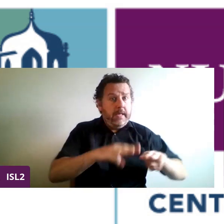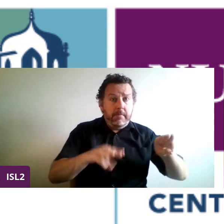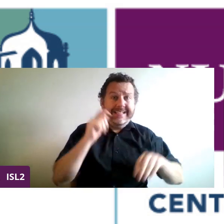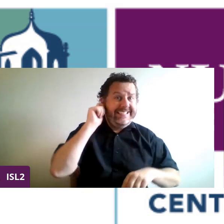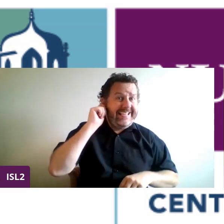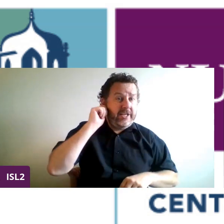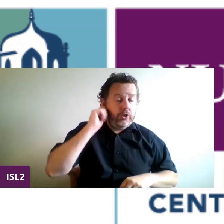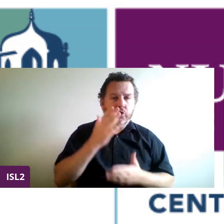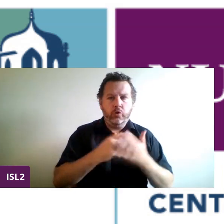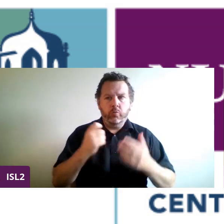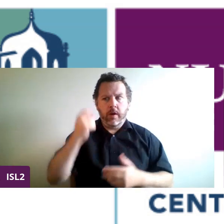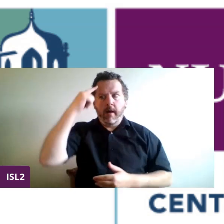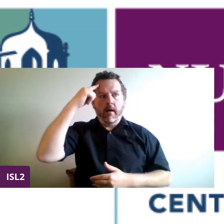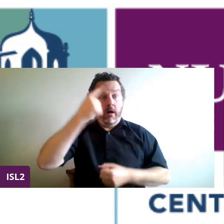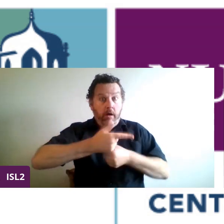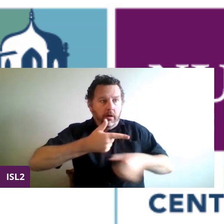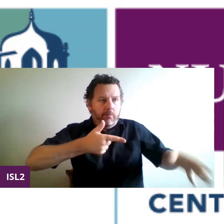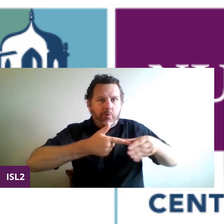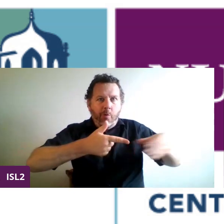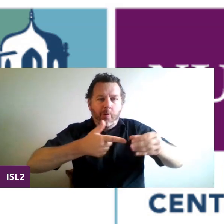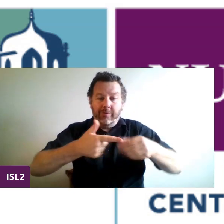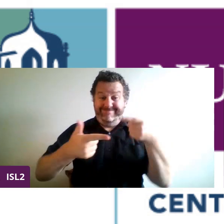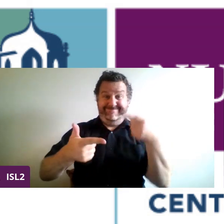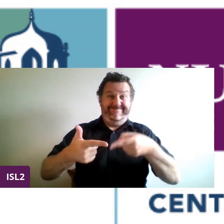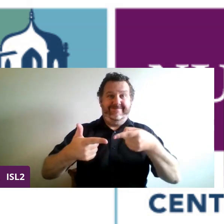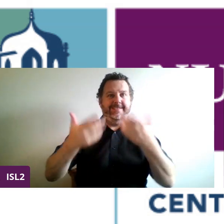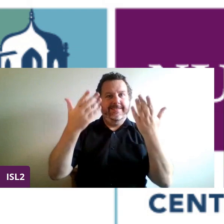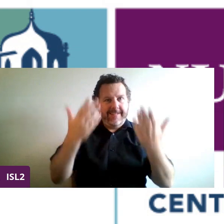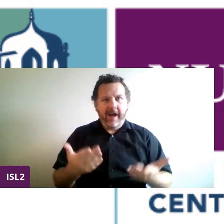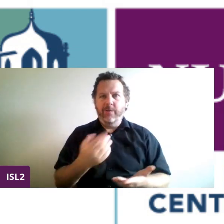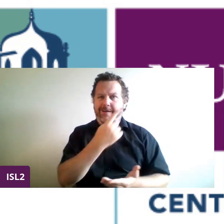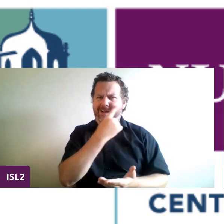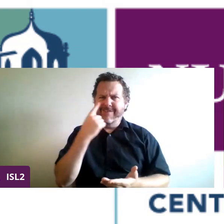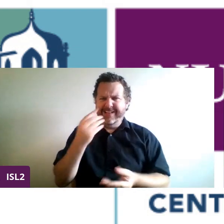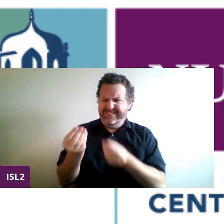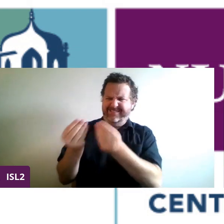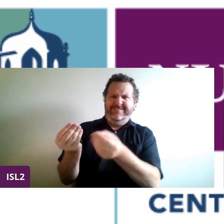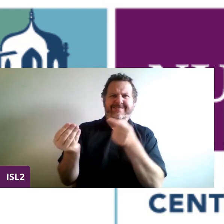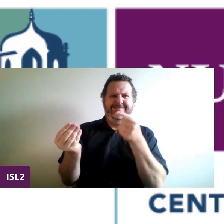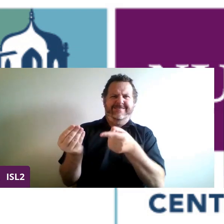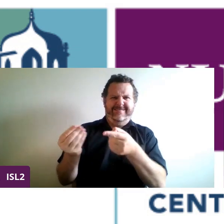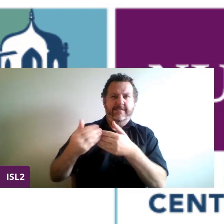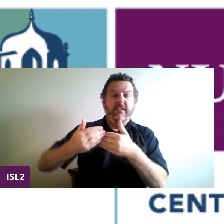and we have the evidence to inspire generations of disabled people to use their voices.